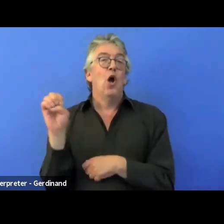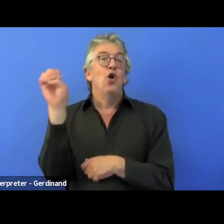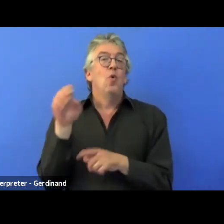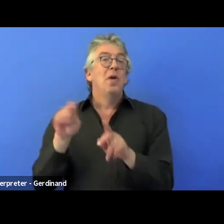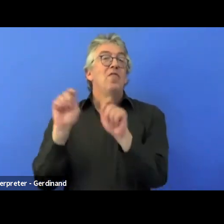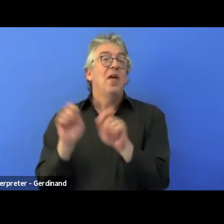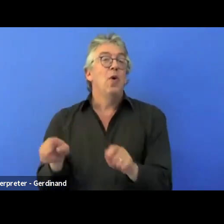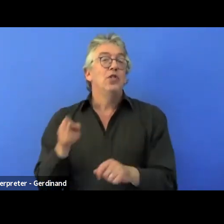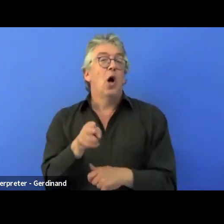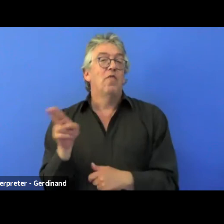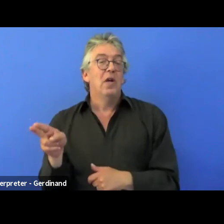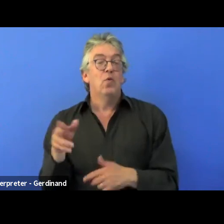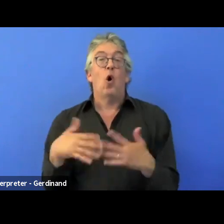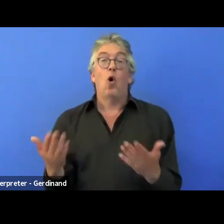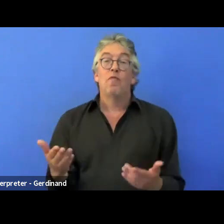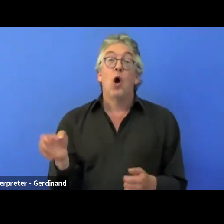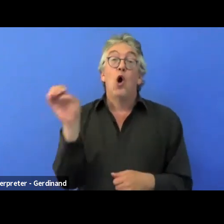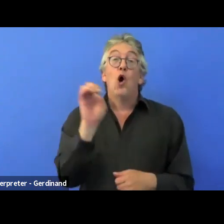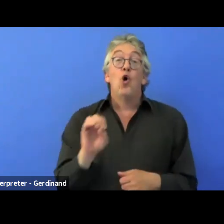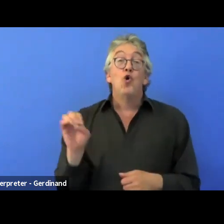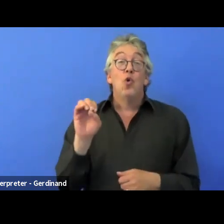or the European Association of Cochlear Implant Users.